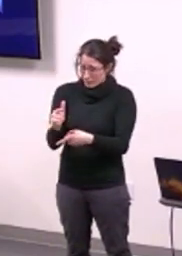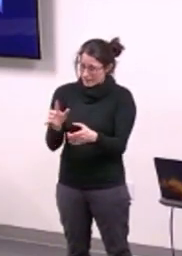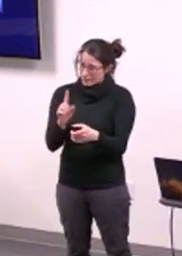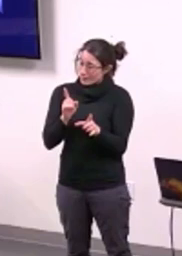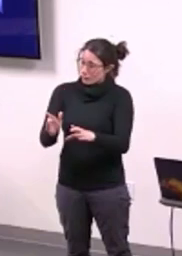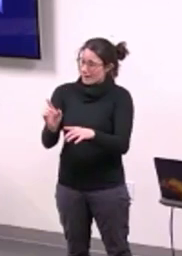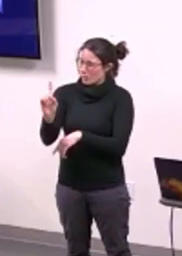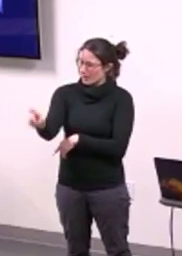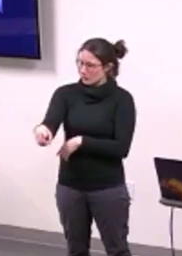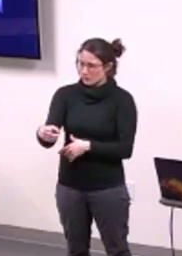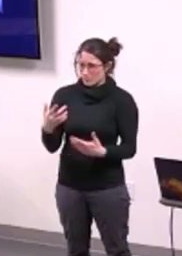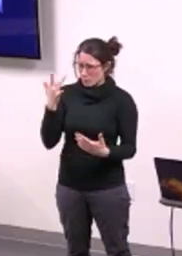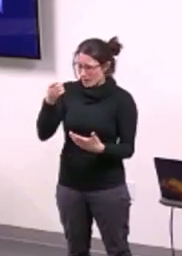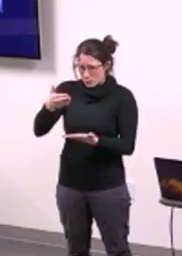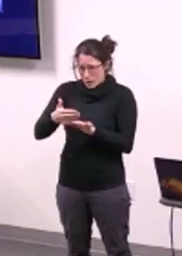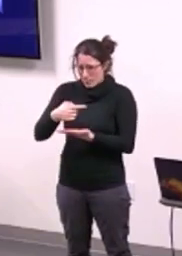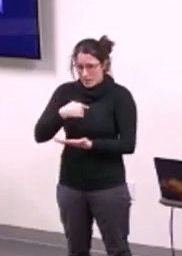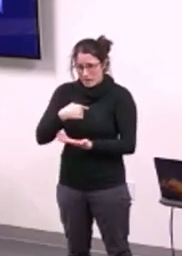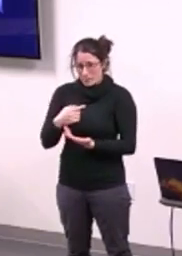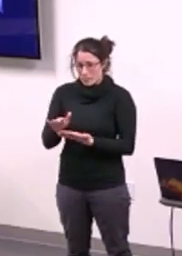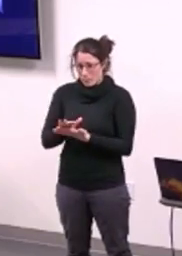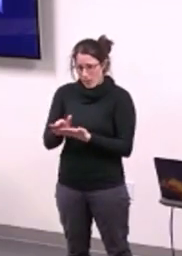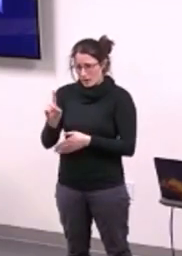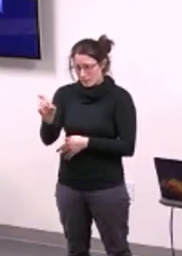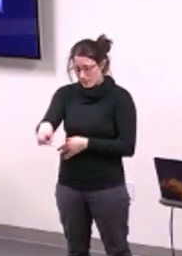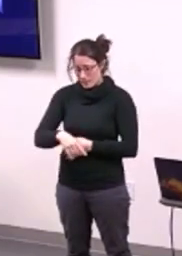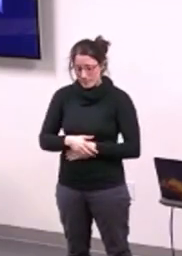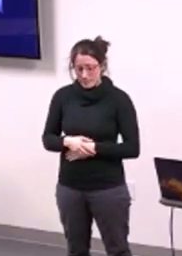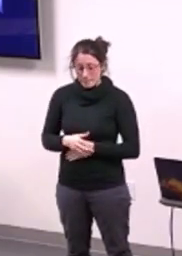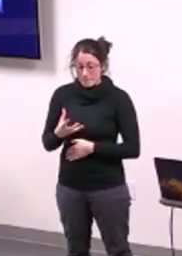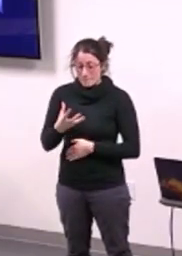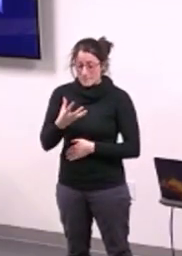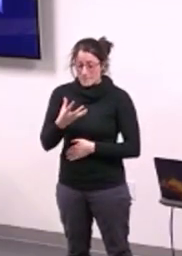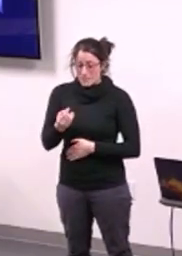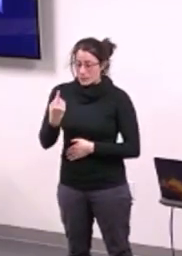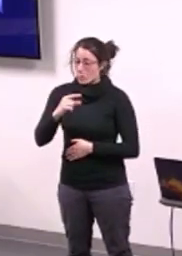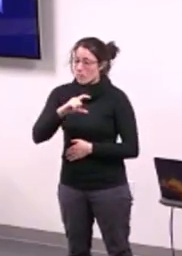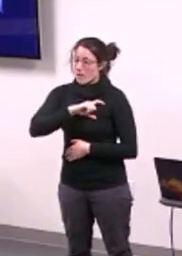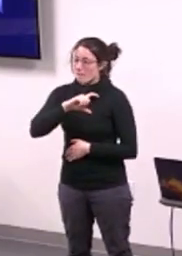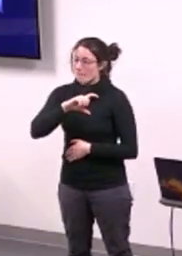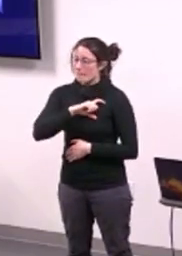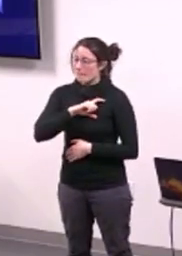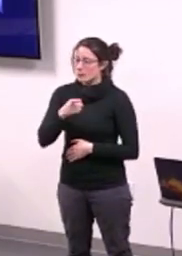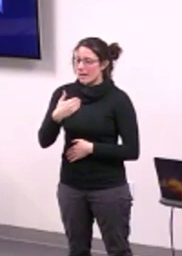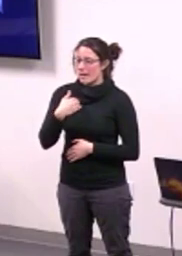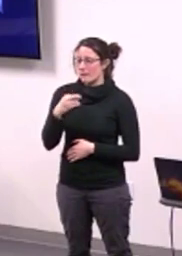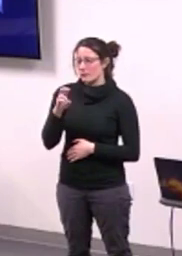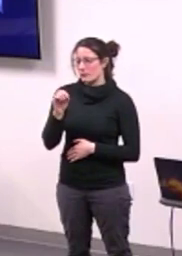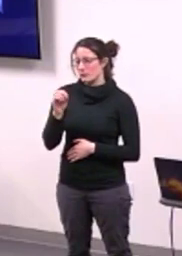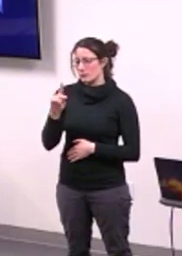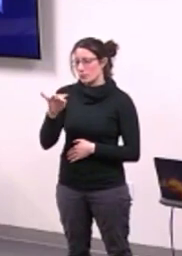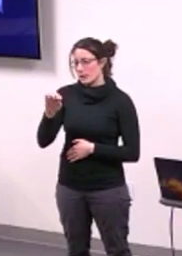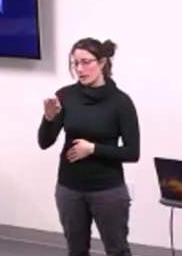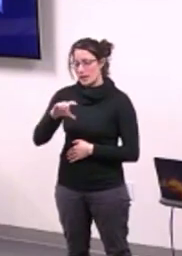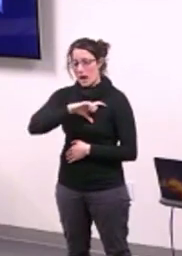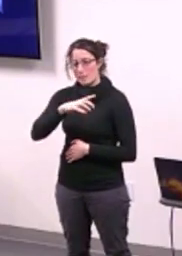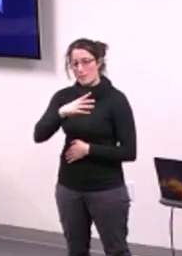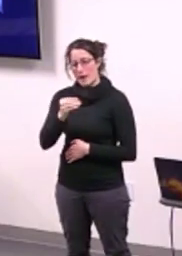What are you doing stopping this man. And one of the cops, so there's a rookie cop. And there's a cop who's helping the rookie learn.